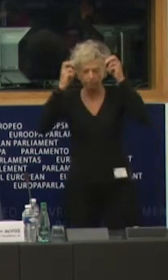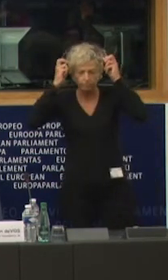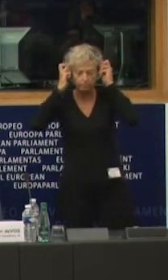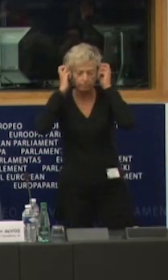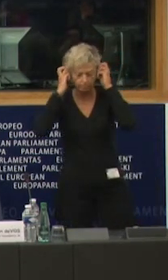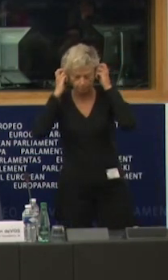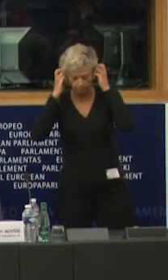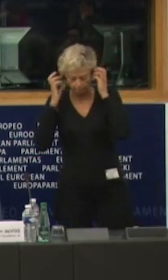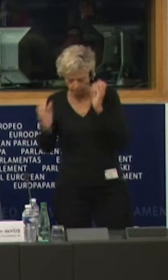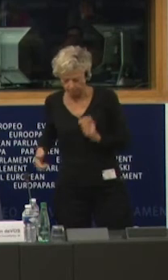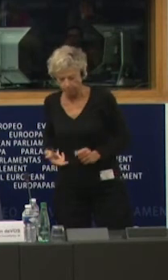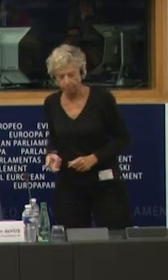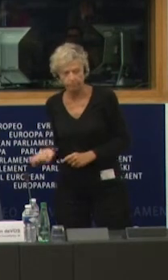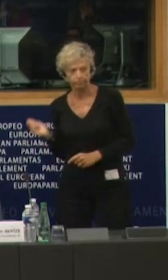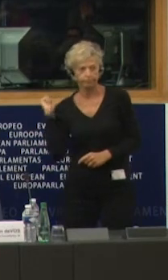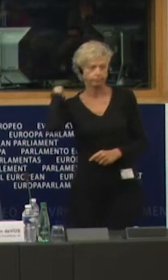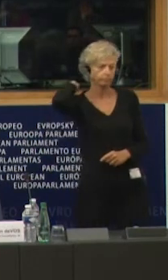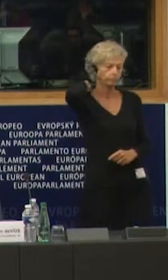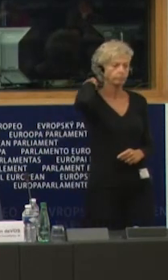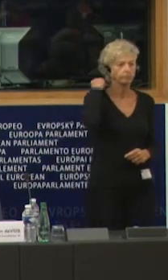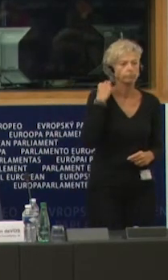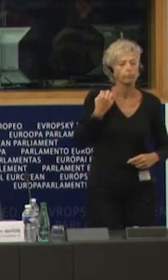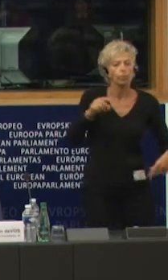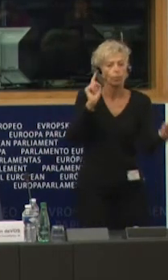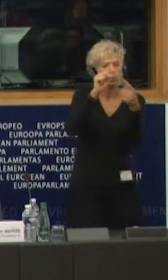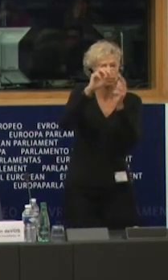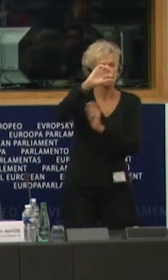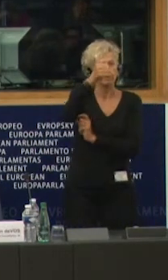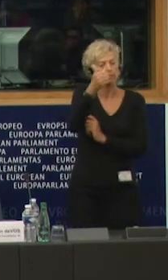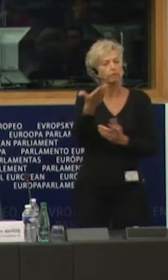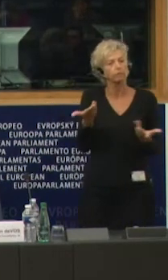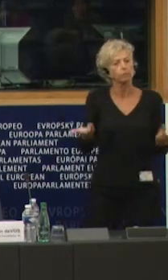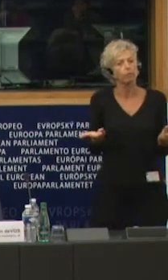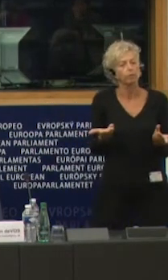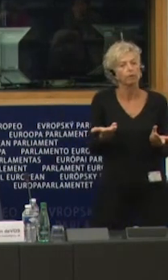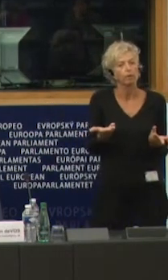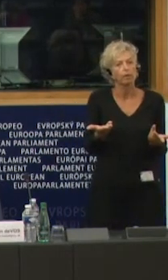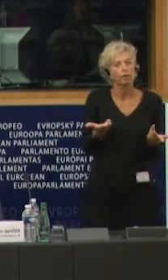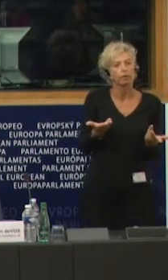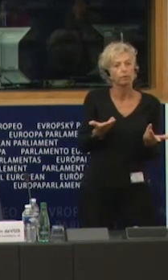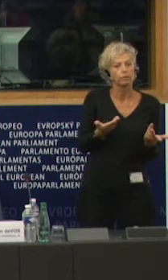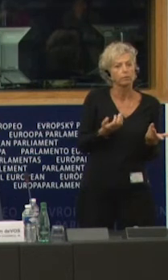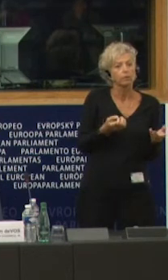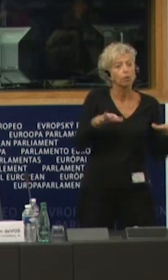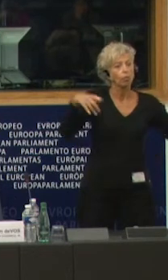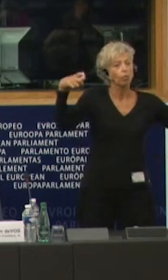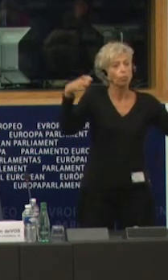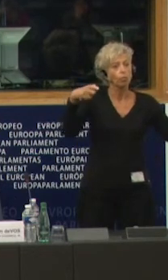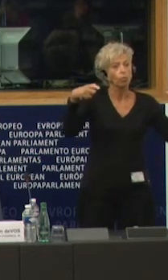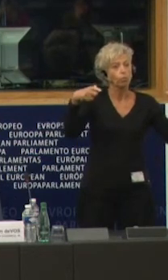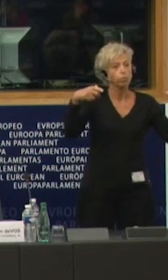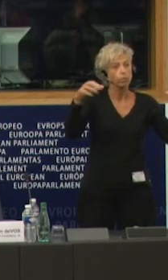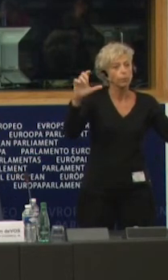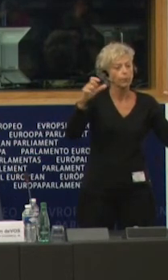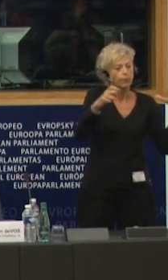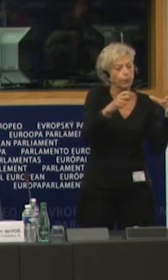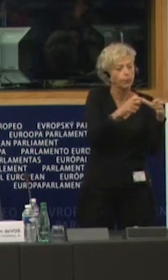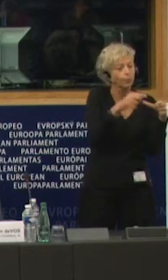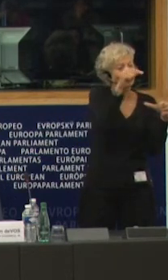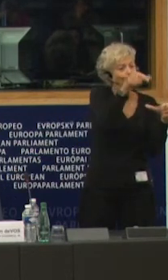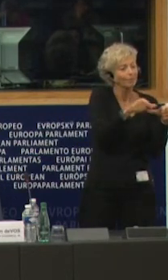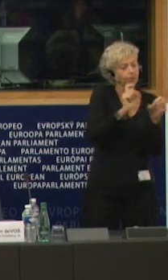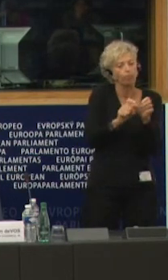The national social department has regional offices, responsible for the implementation of the youth coaching program.